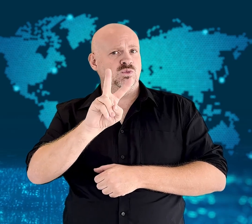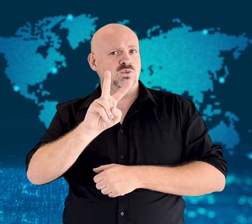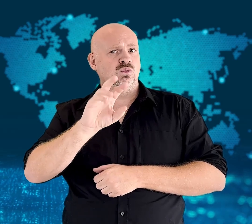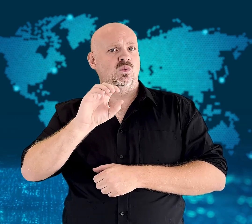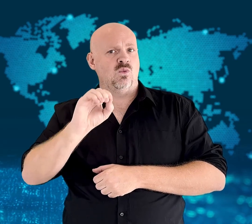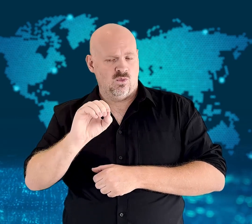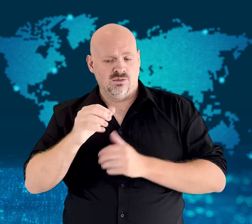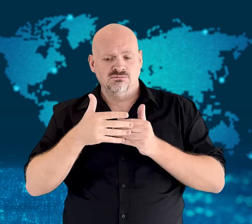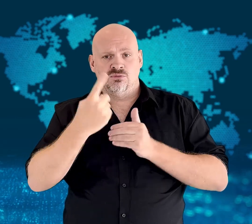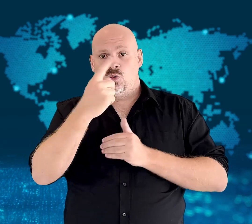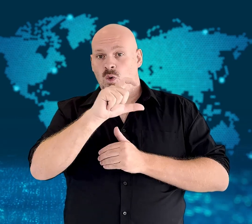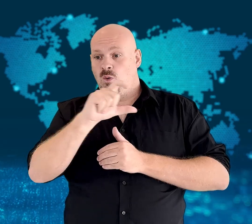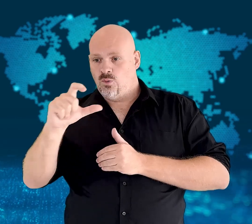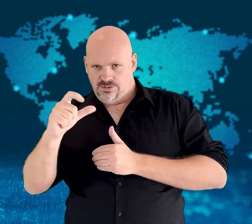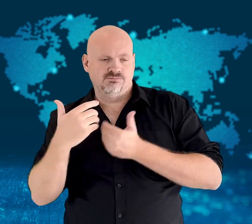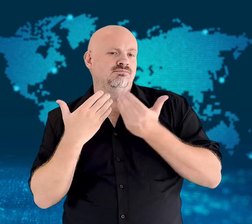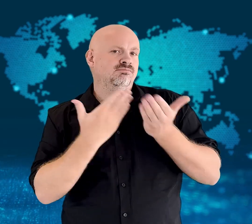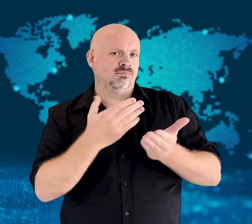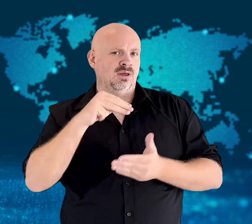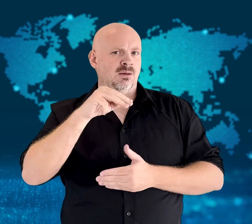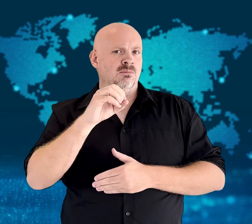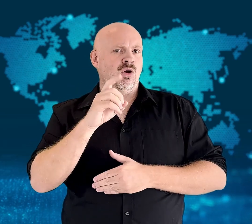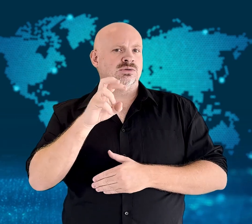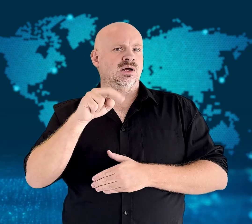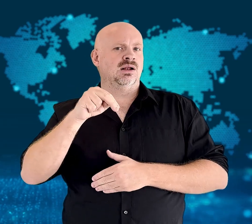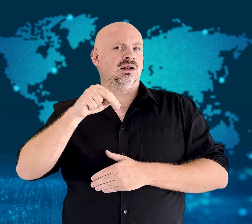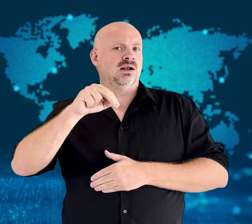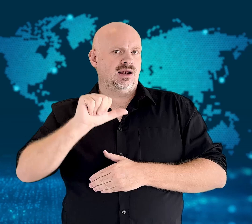BioNTech, for patent infringement.